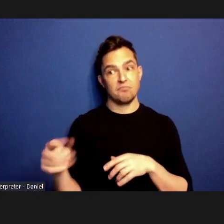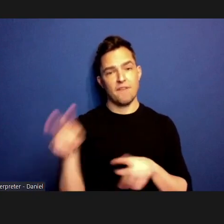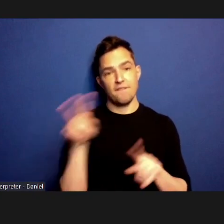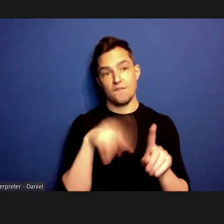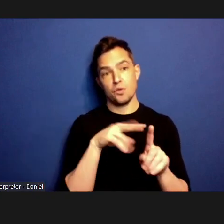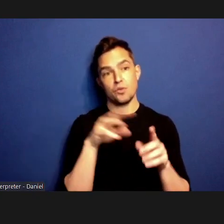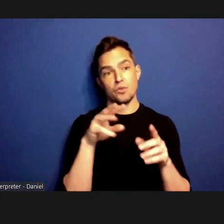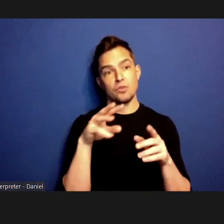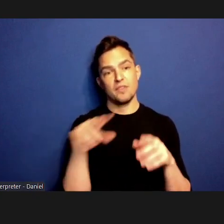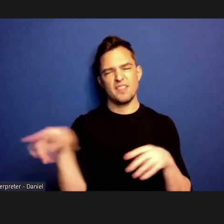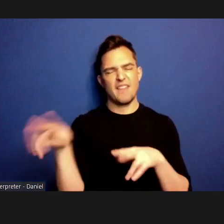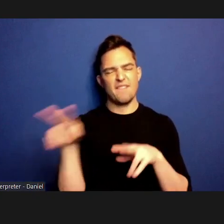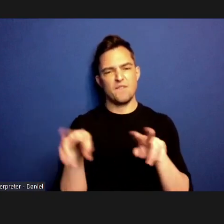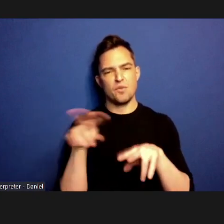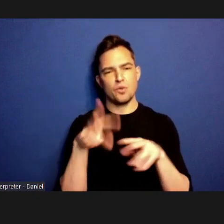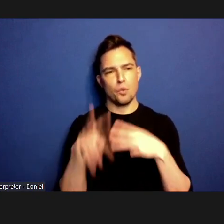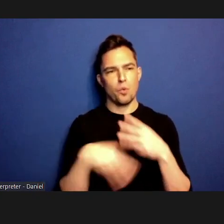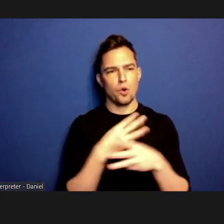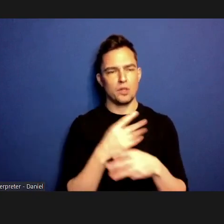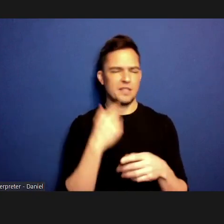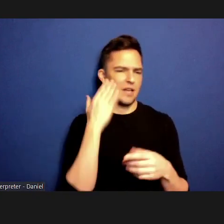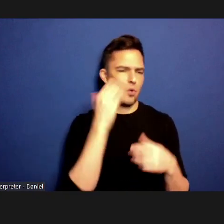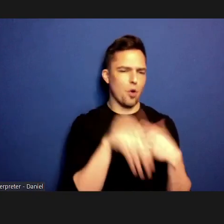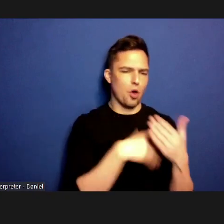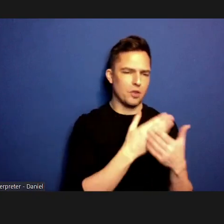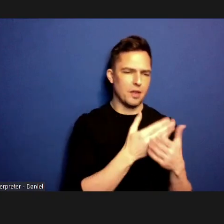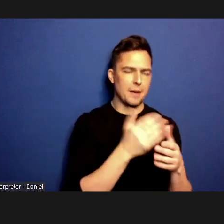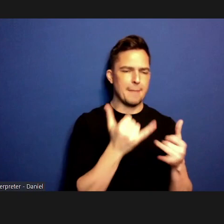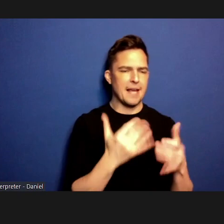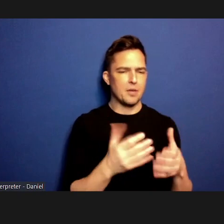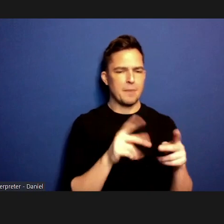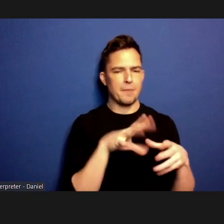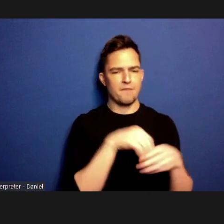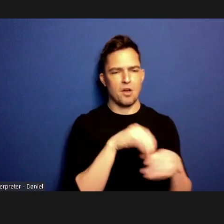nested, I know this world very well. I know all of the players. What was evident and has